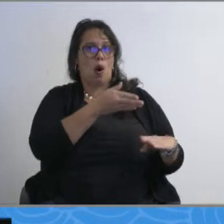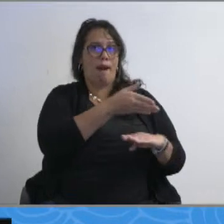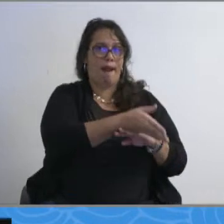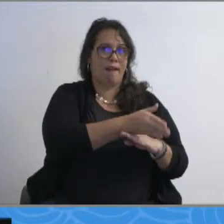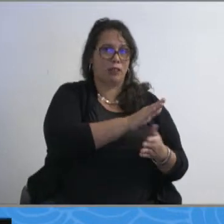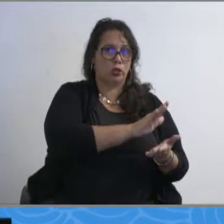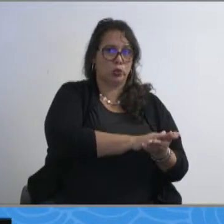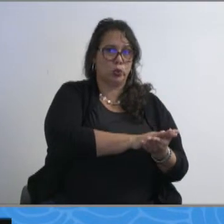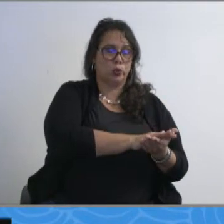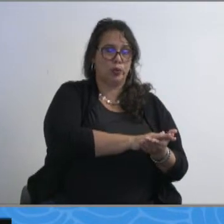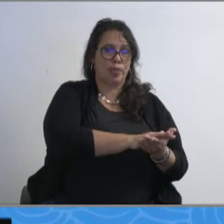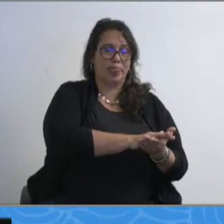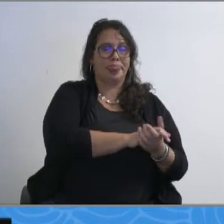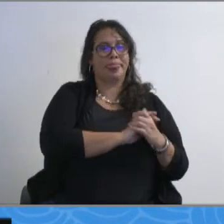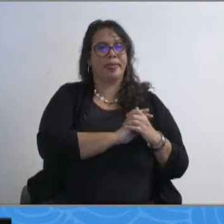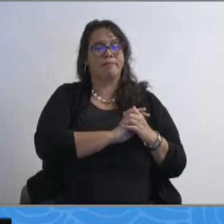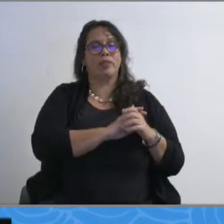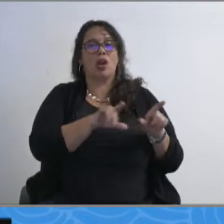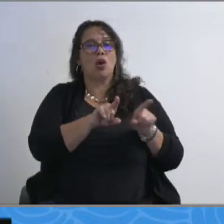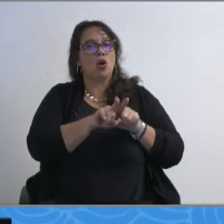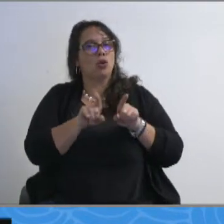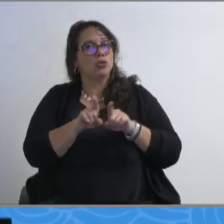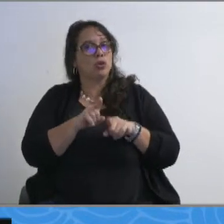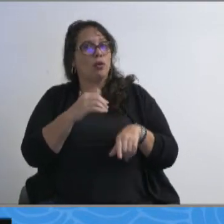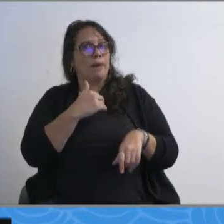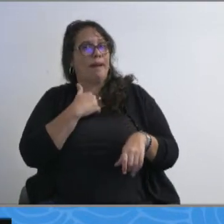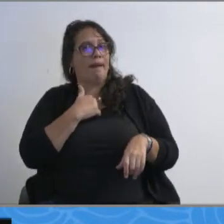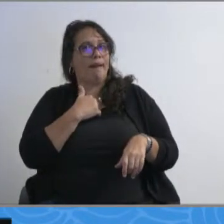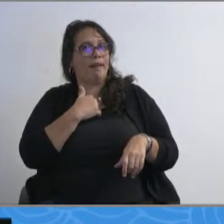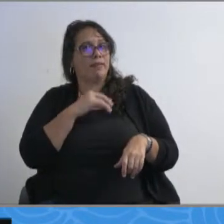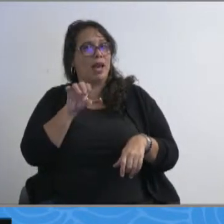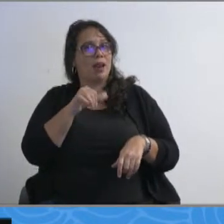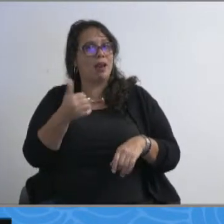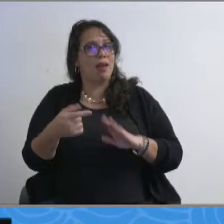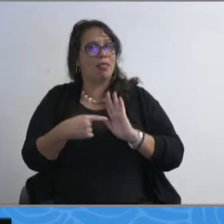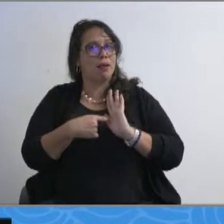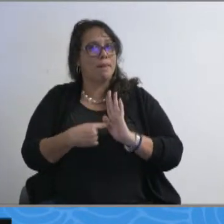In addition, we do have another model with outside vendors.